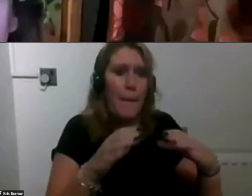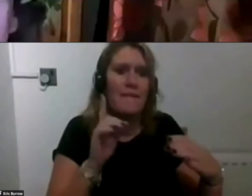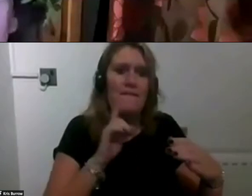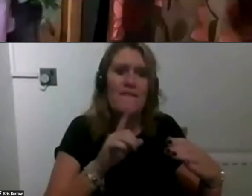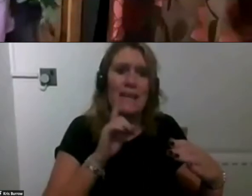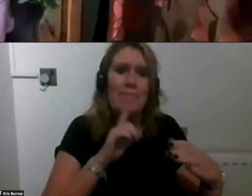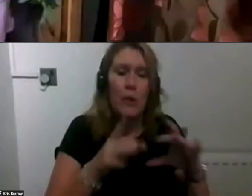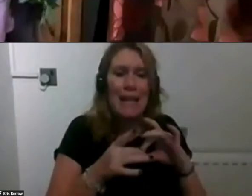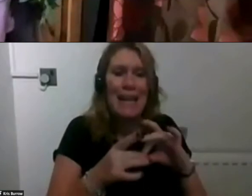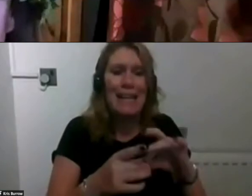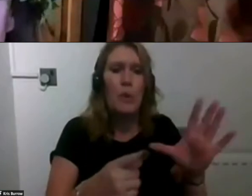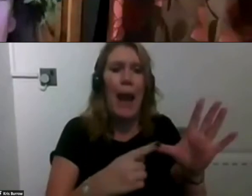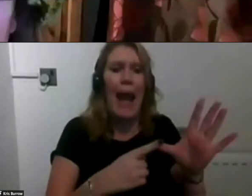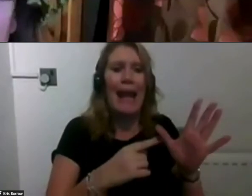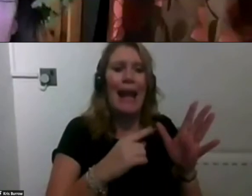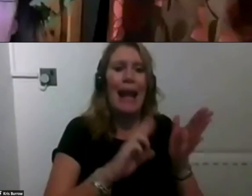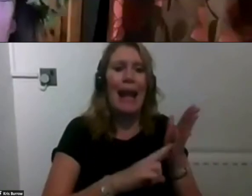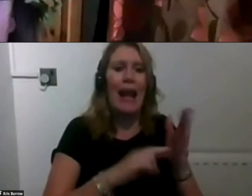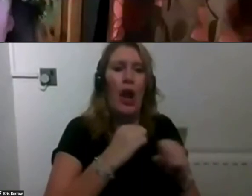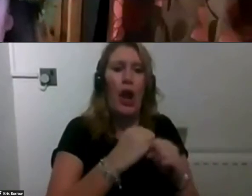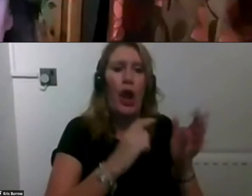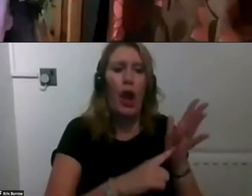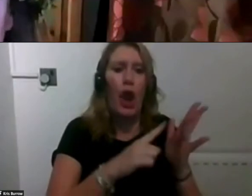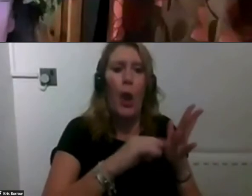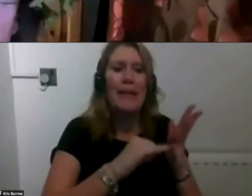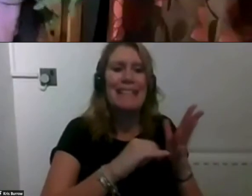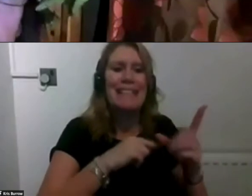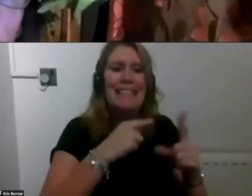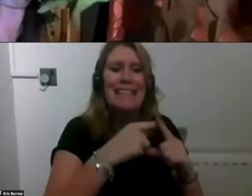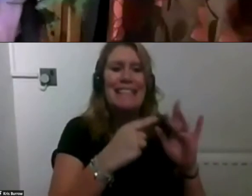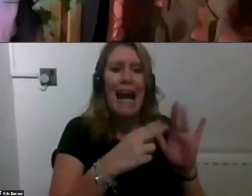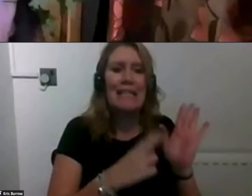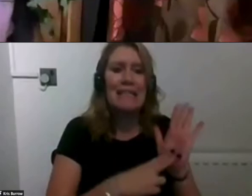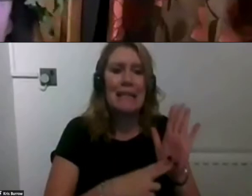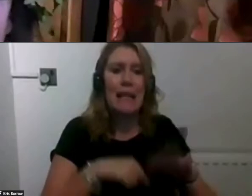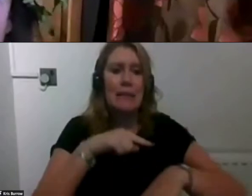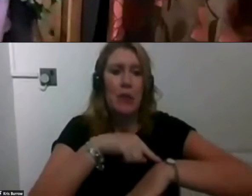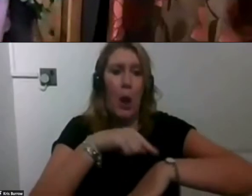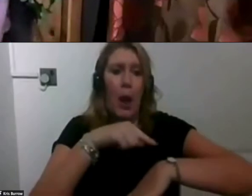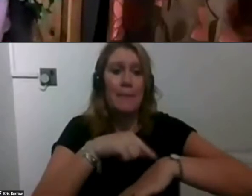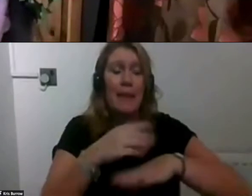interesting even though they were supposedly mythical there were